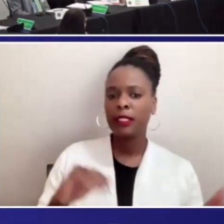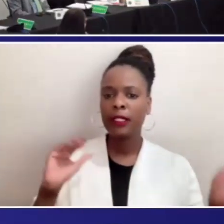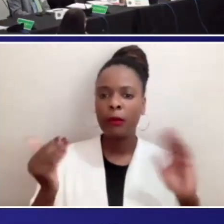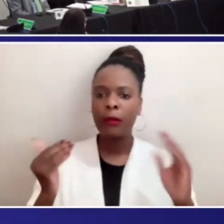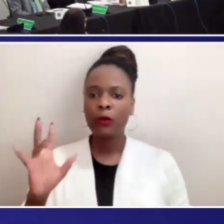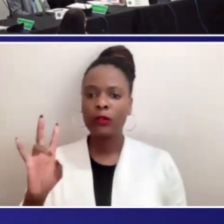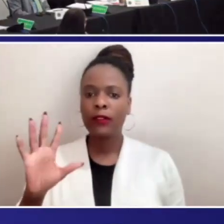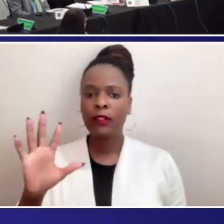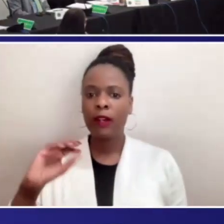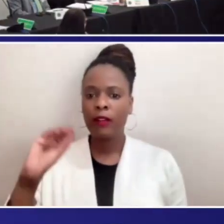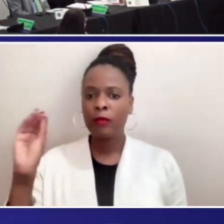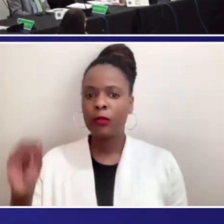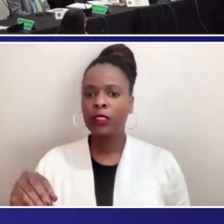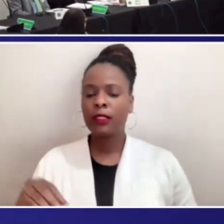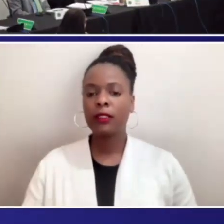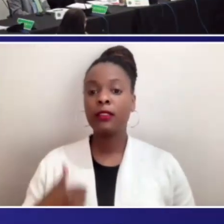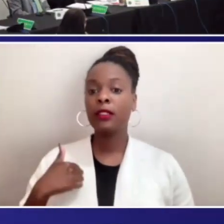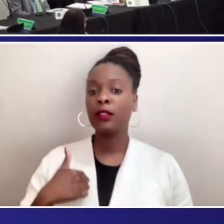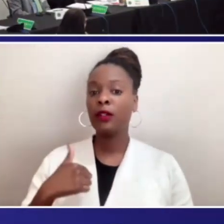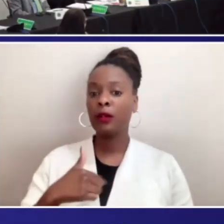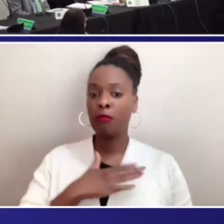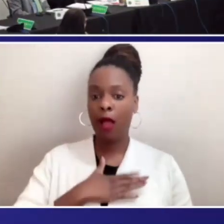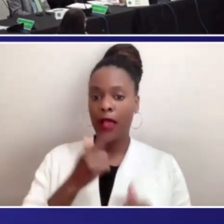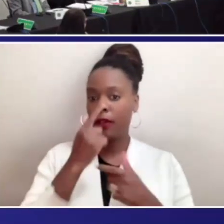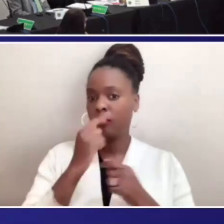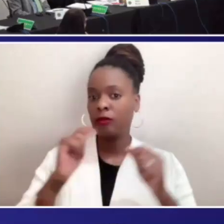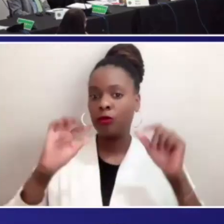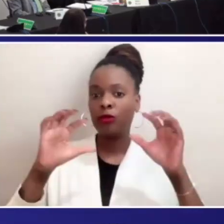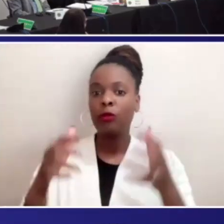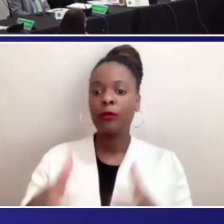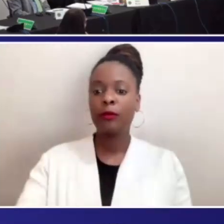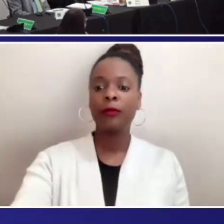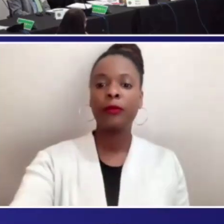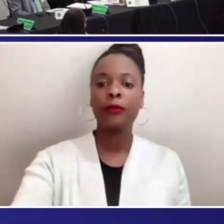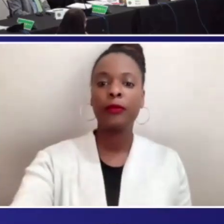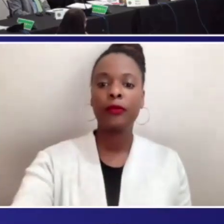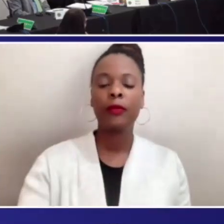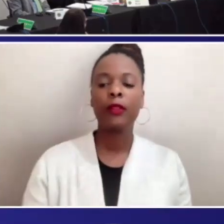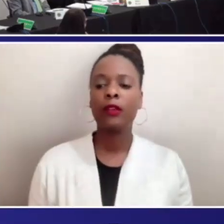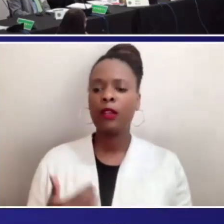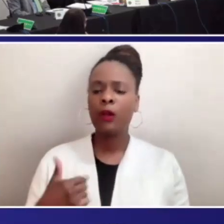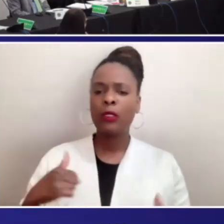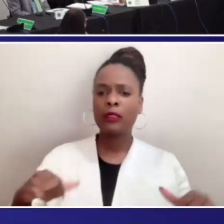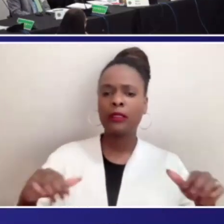We, that is my constituency group, had some reservations about the 50%.